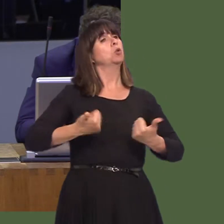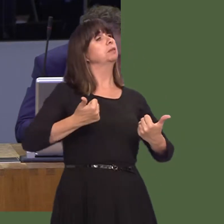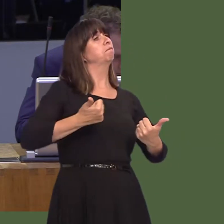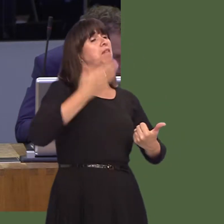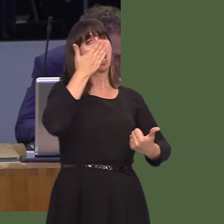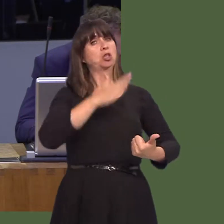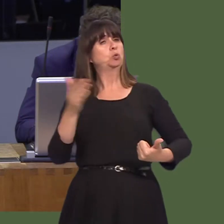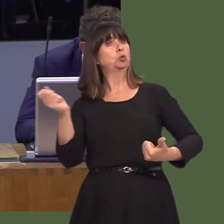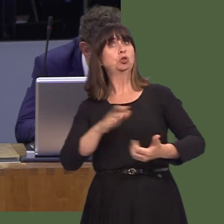to potential investors.